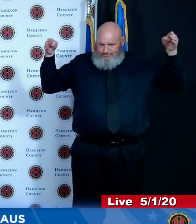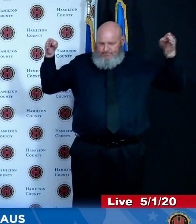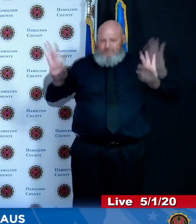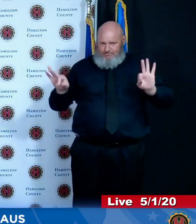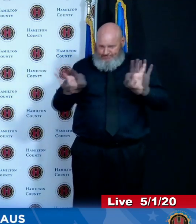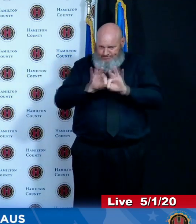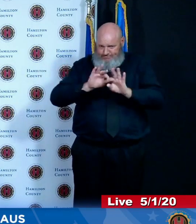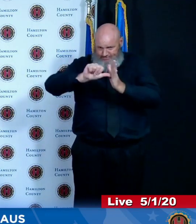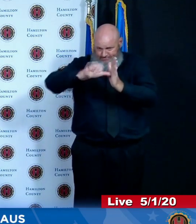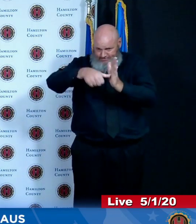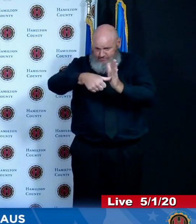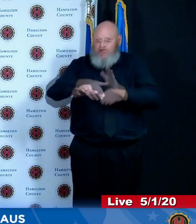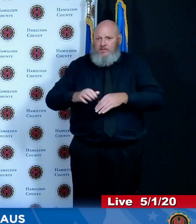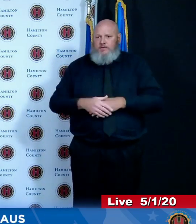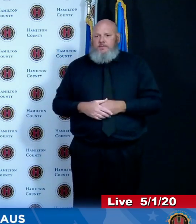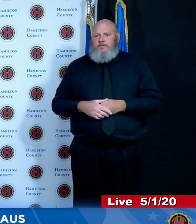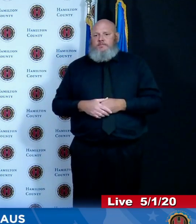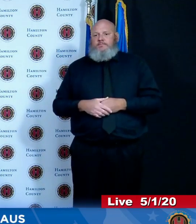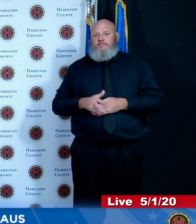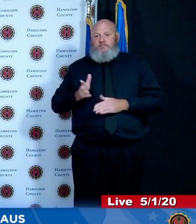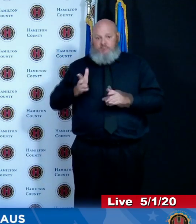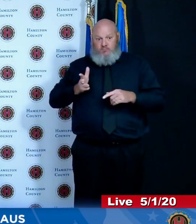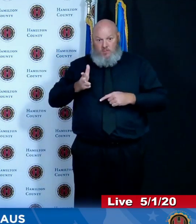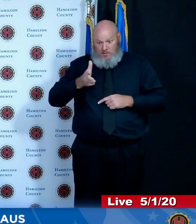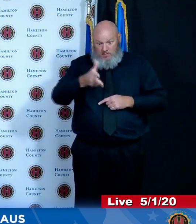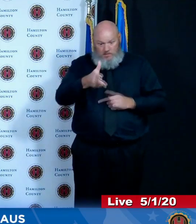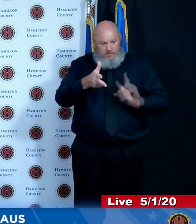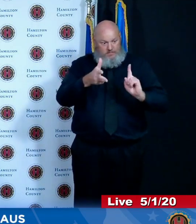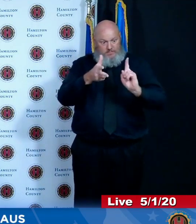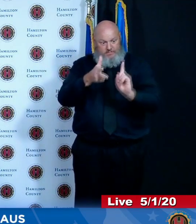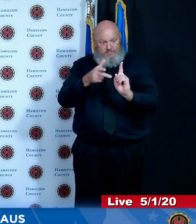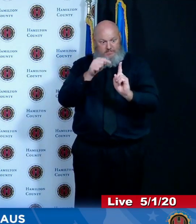this I think the mayor announced this at one of his briefings and so we were